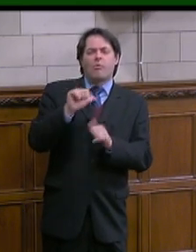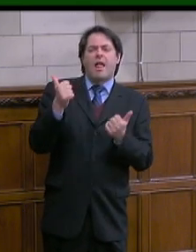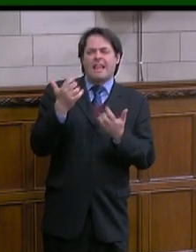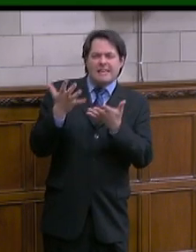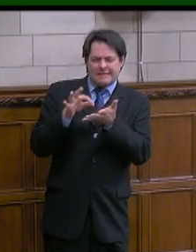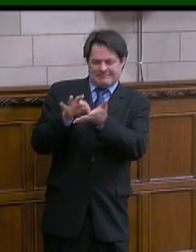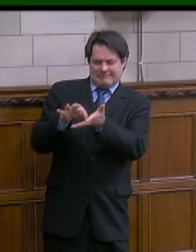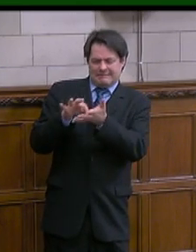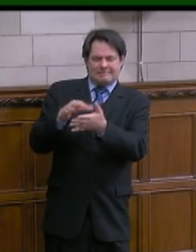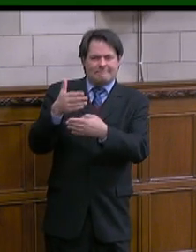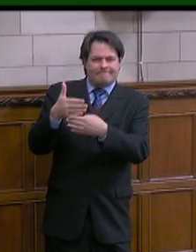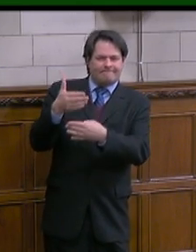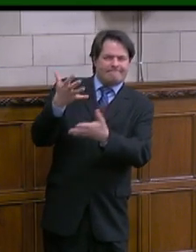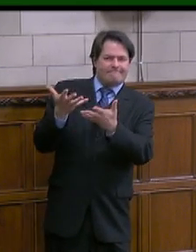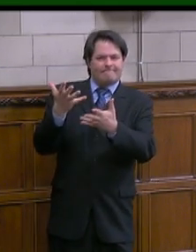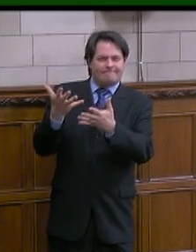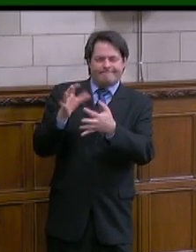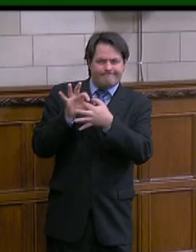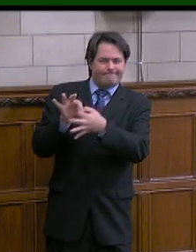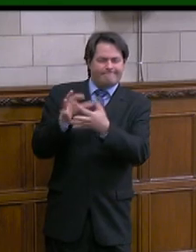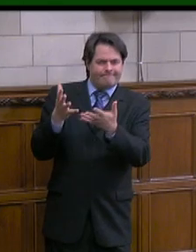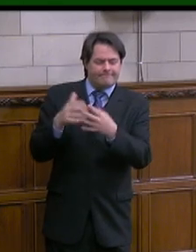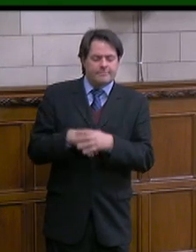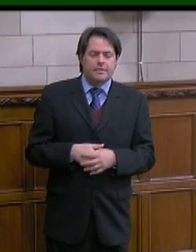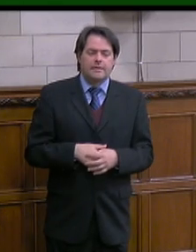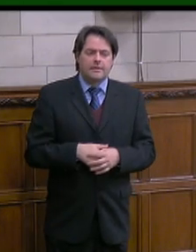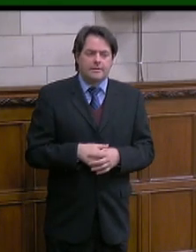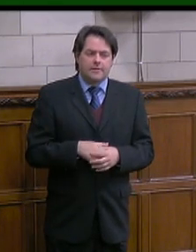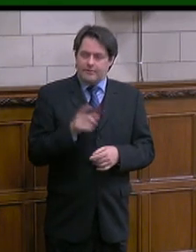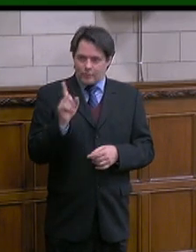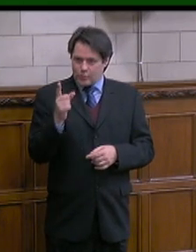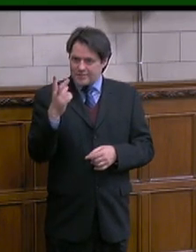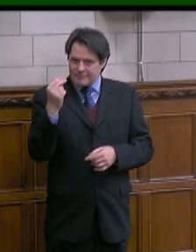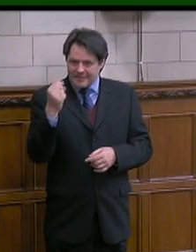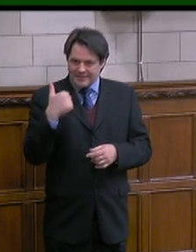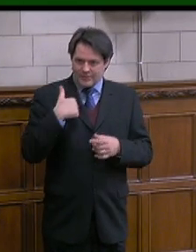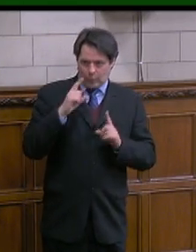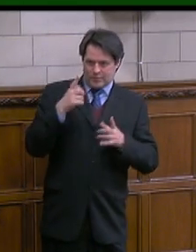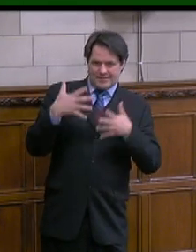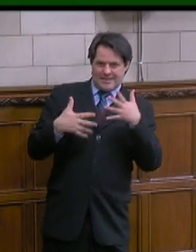We had a barrier between us: they could not verbalise and I could not sign.